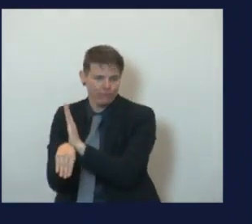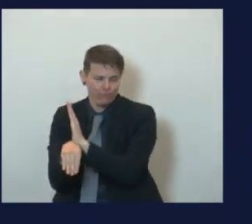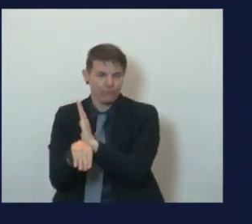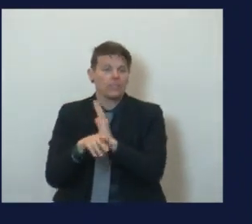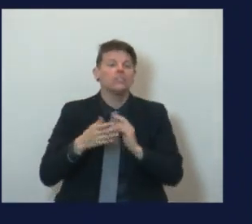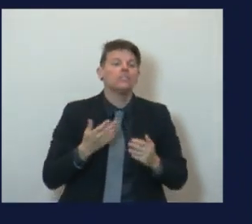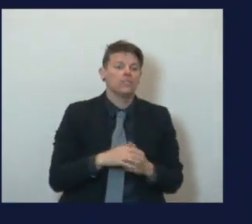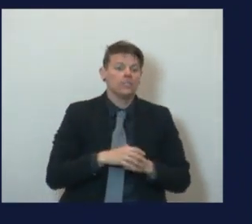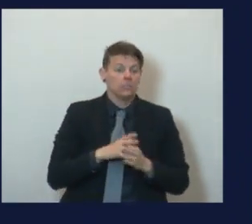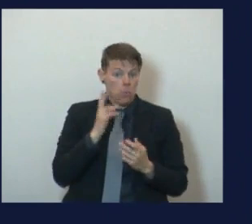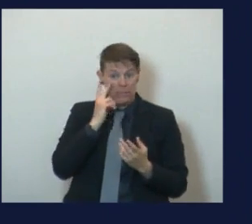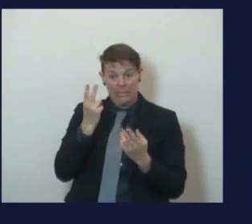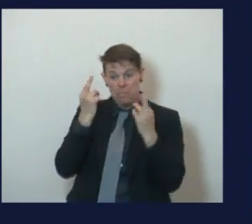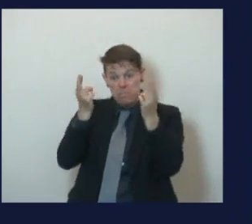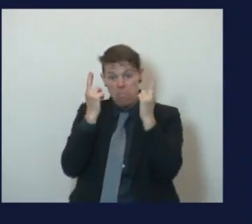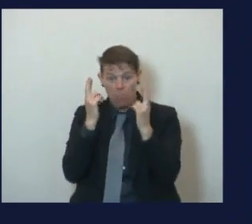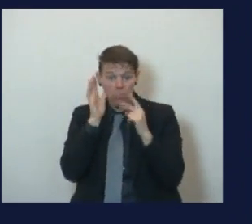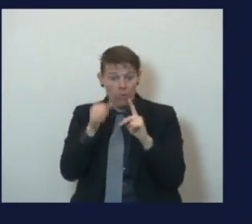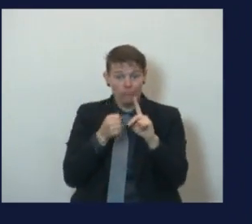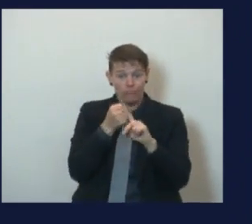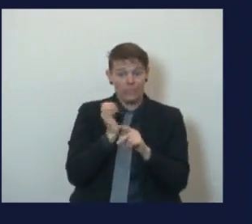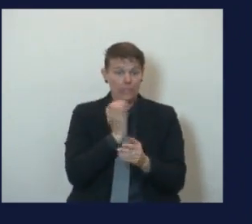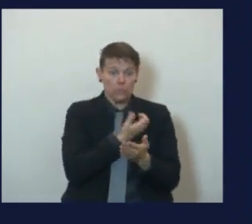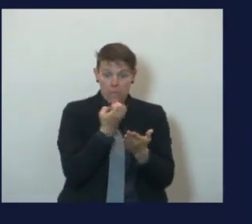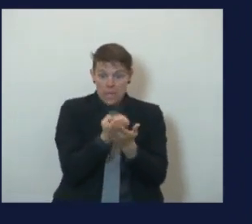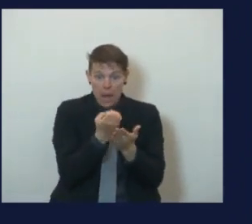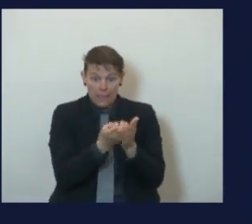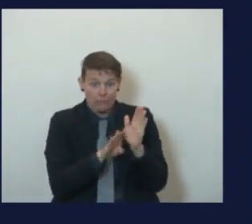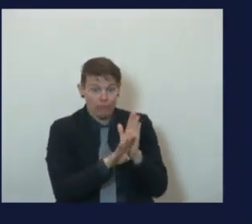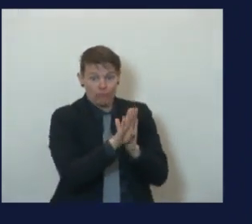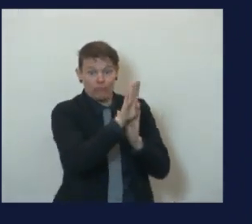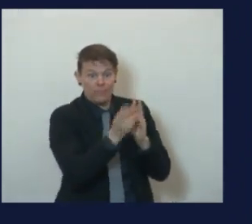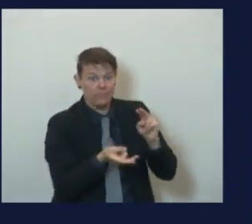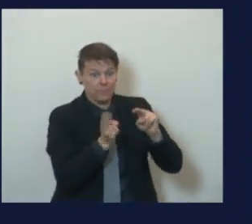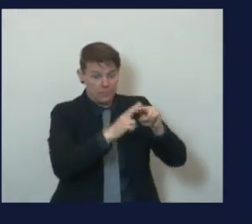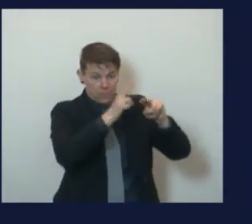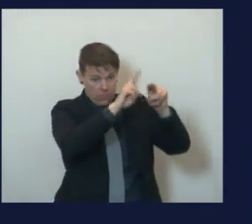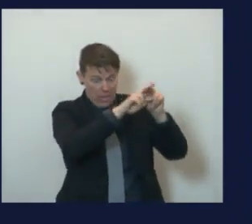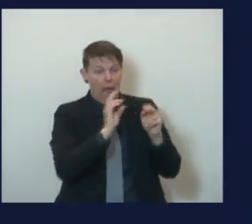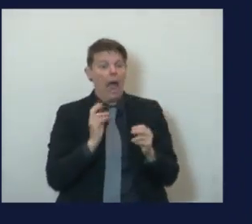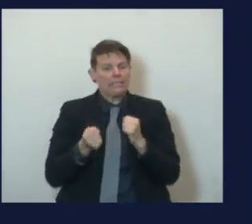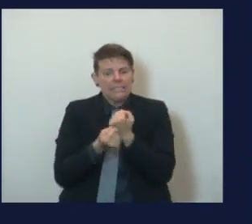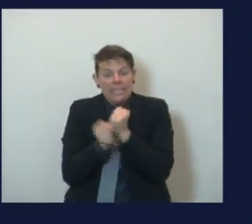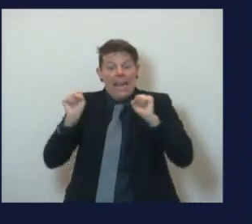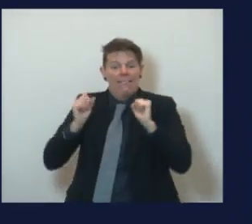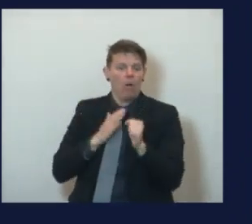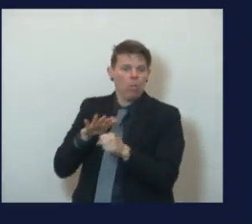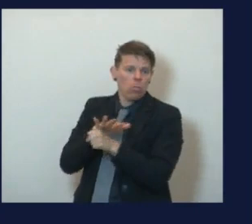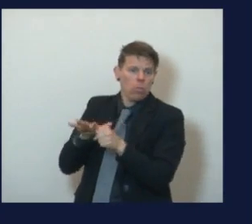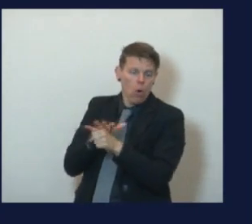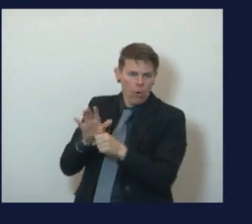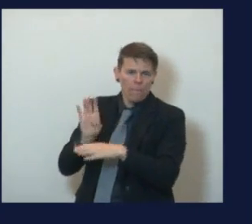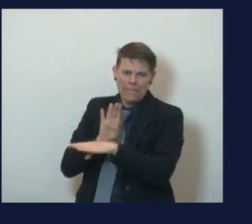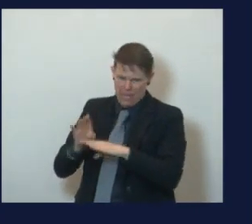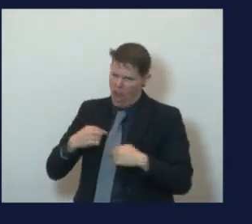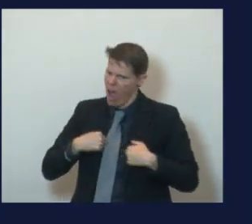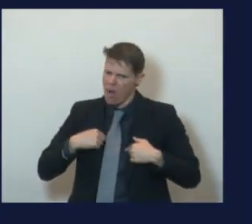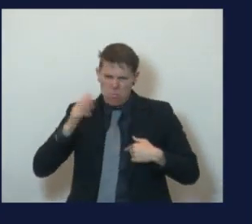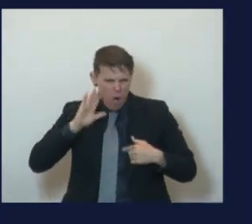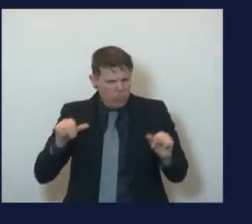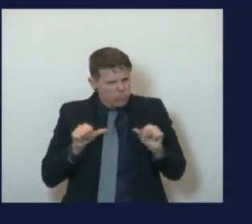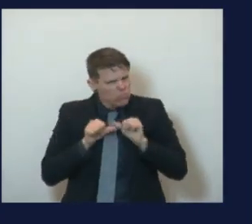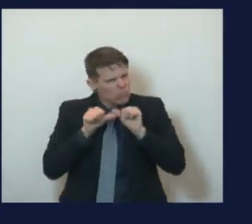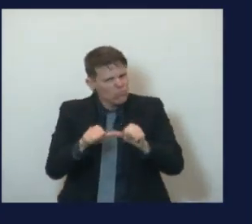THE ABILITY FOR NEW MEXICO TO BOTH PARALLEL OR EFFORTS FOR ECONOMIC RECOVERY AND TO SUPPORT OUR LOCAL BUSINESS PARTNERS IN THE STATE.